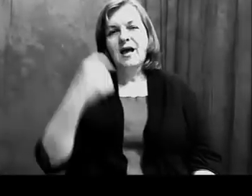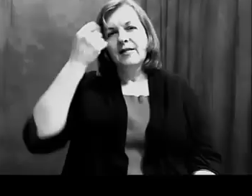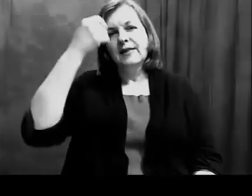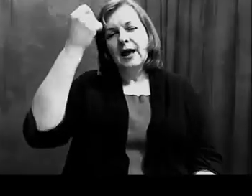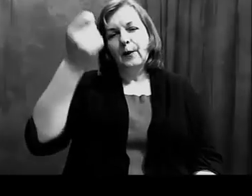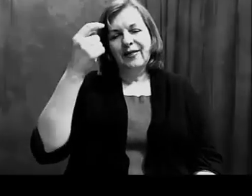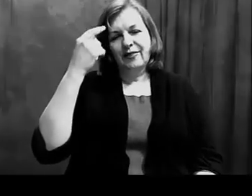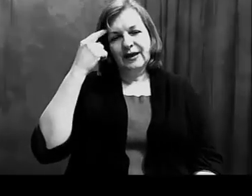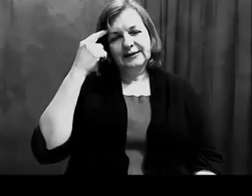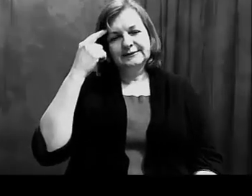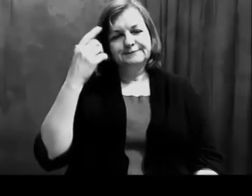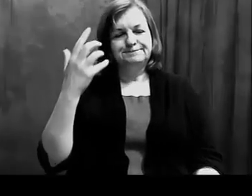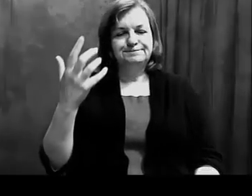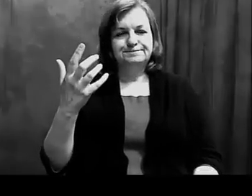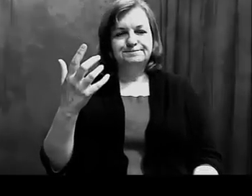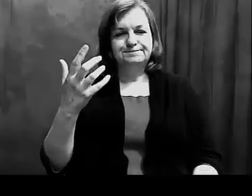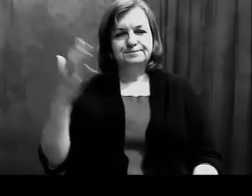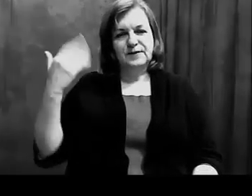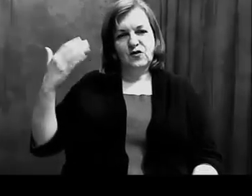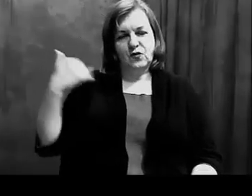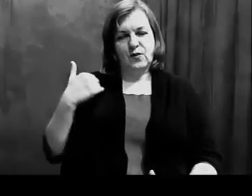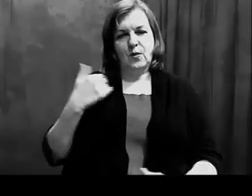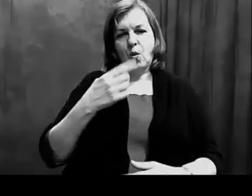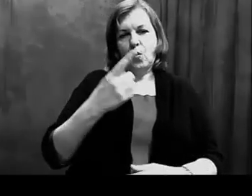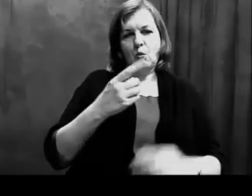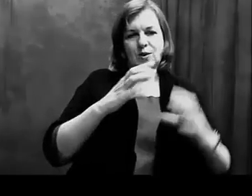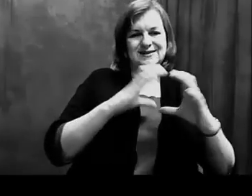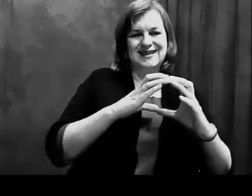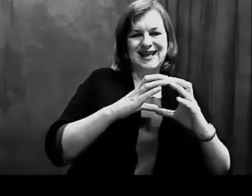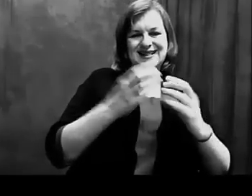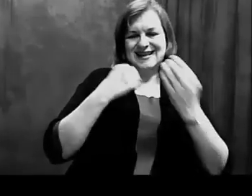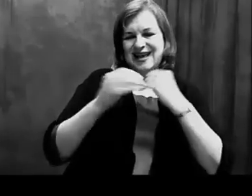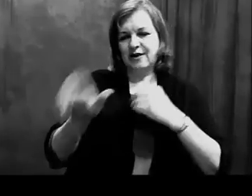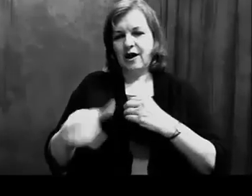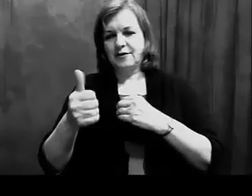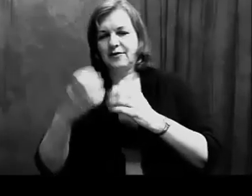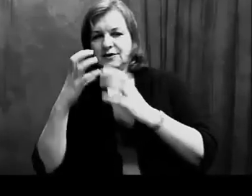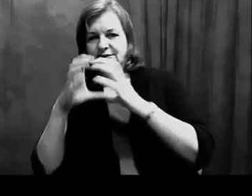are actually E coli a very common bacteria